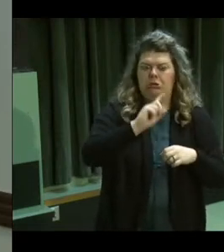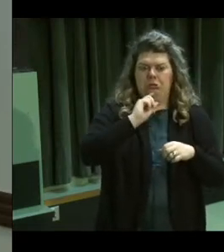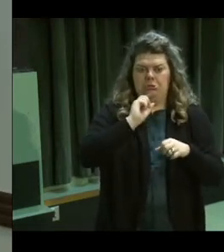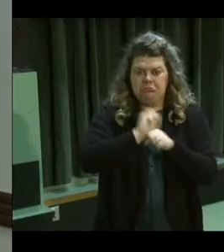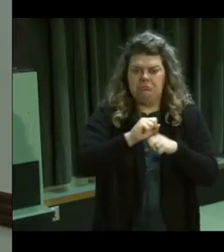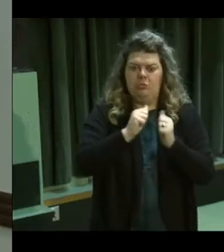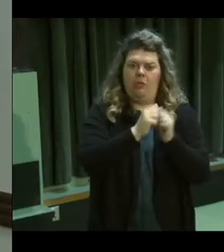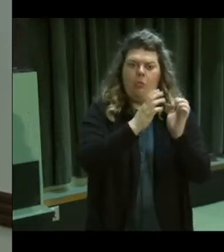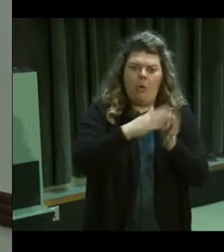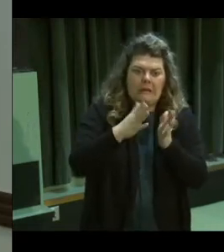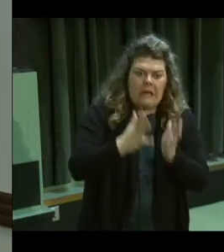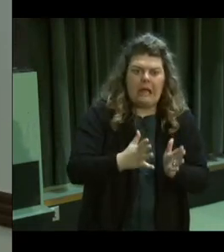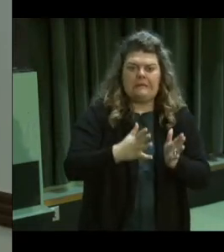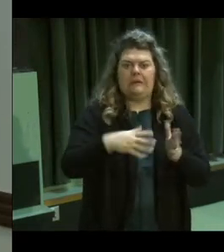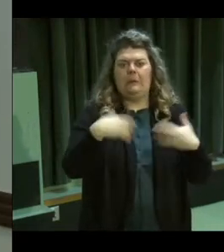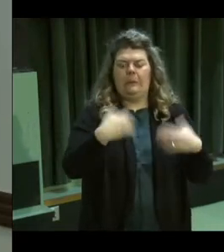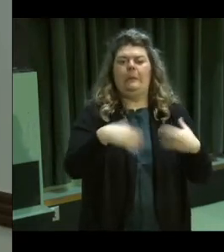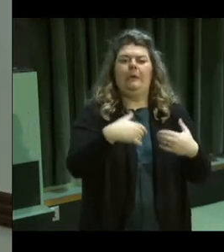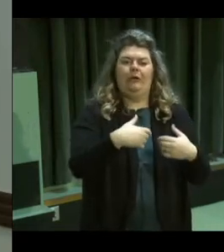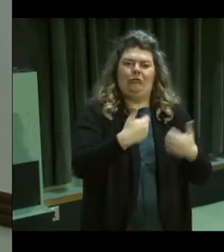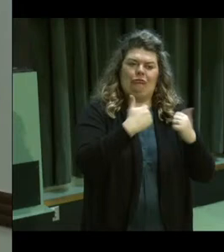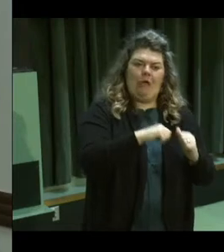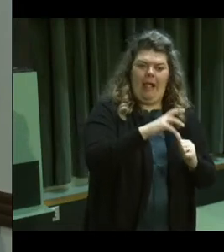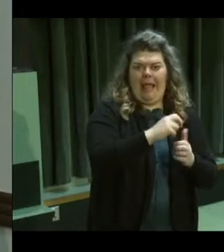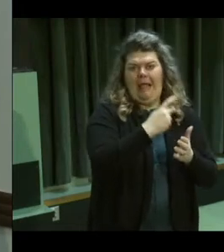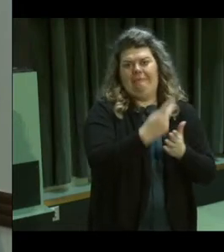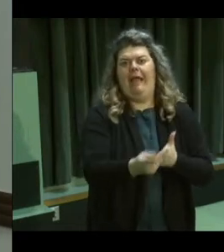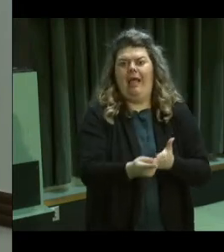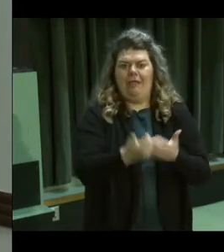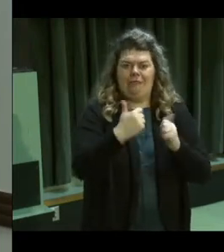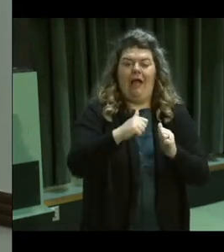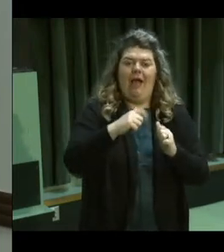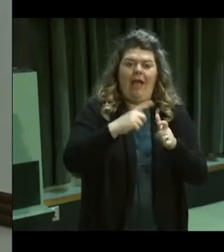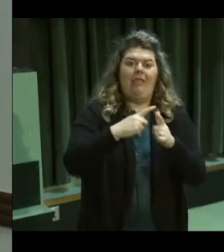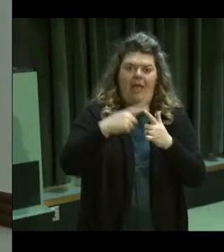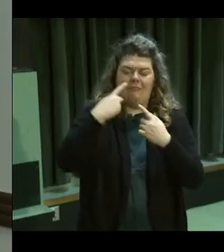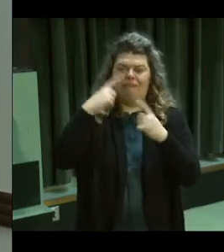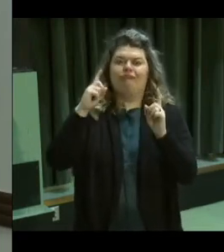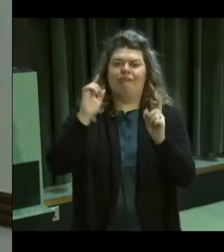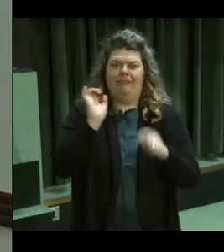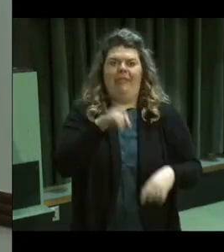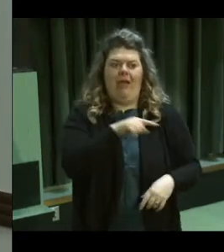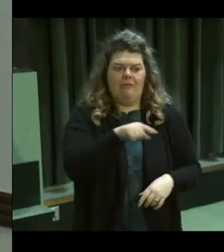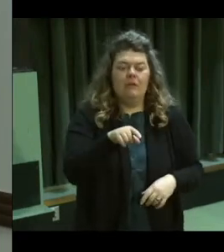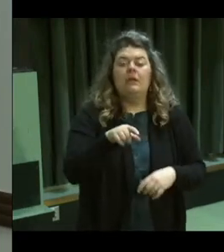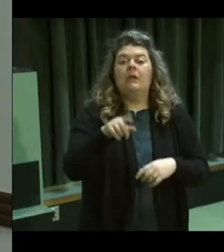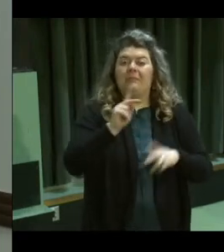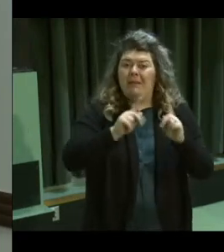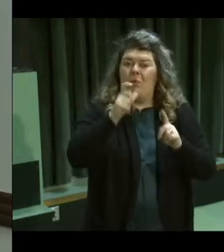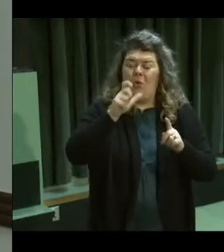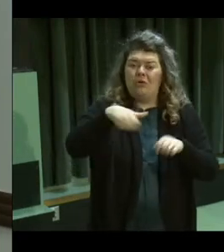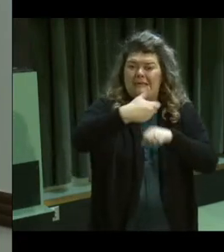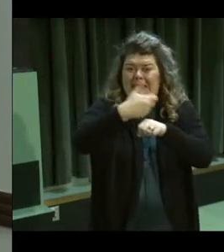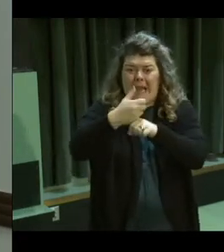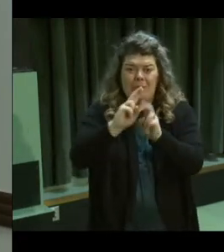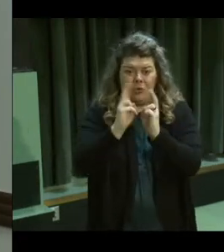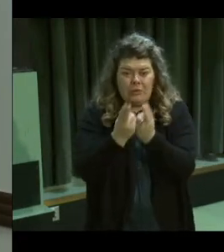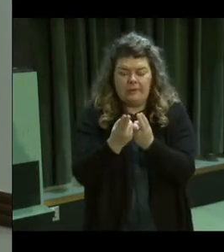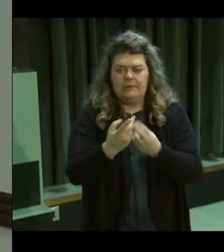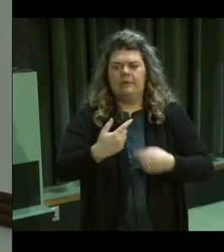from trial and error to, but,